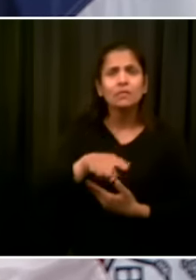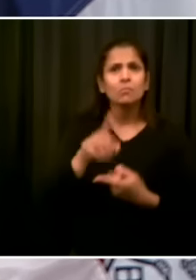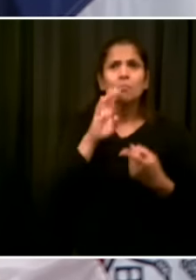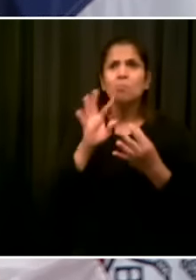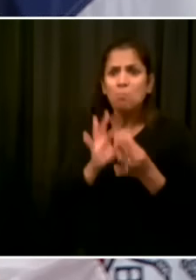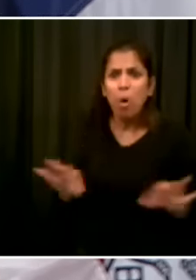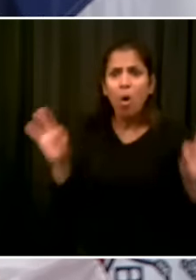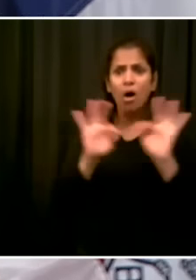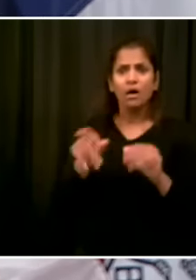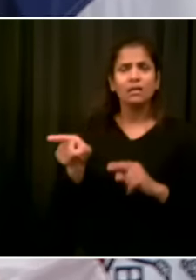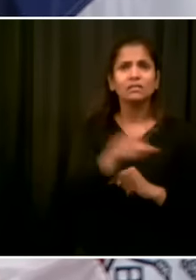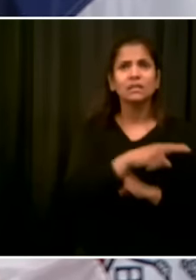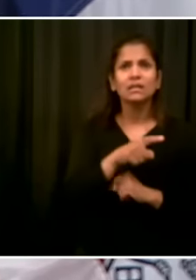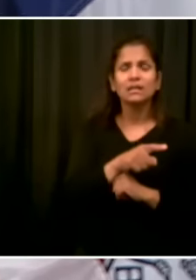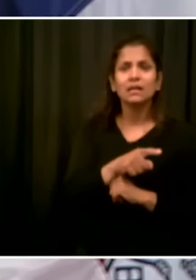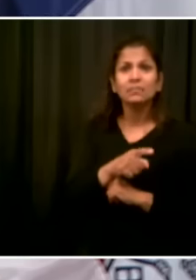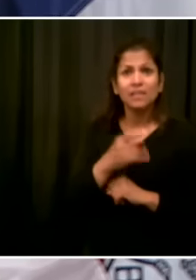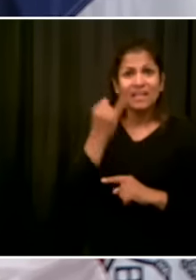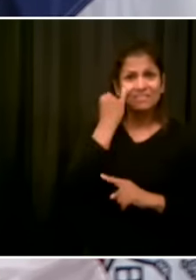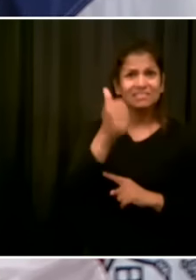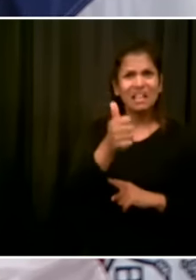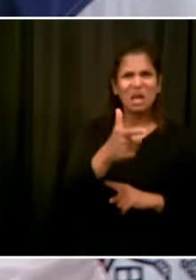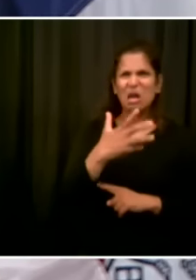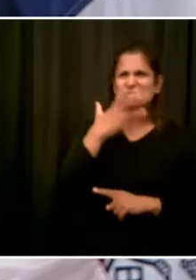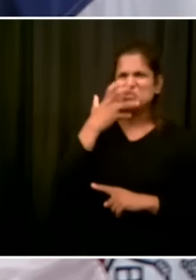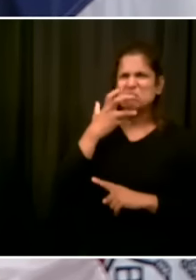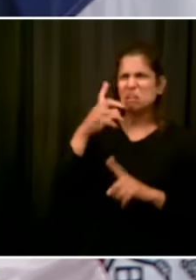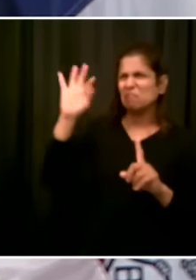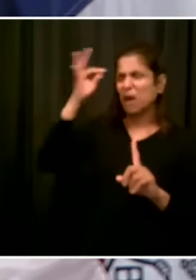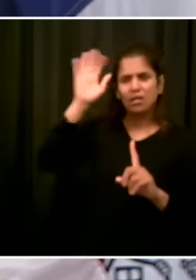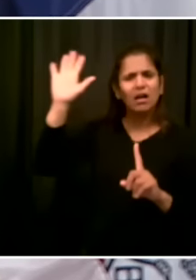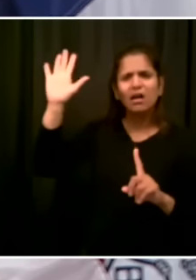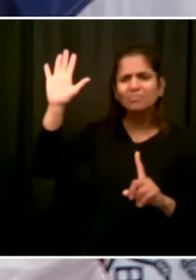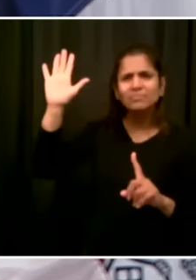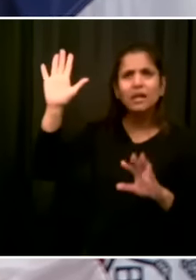PRESS. I SAID TO YOU THANK YOU FOR RAISING ISSUES THAT WE NEED TO